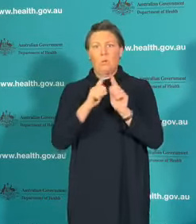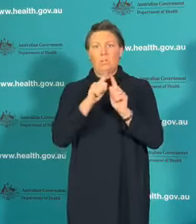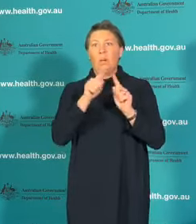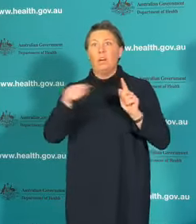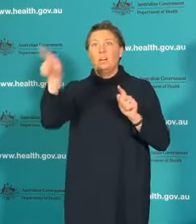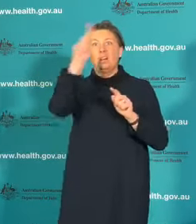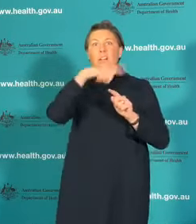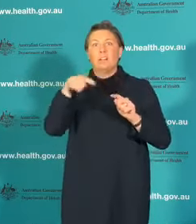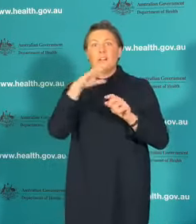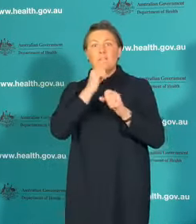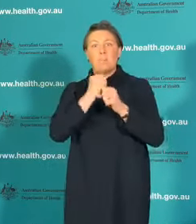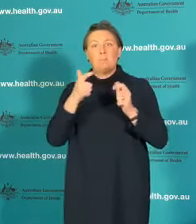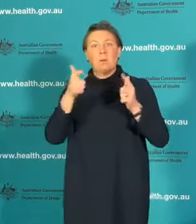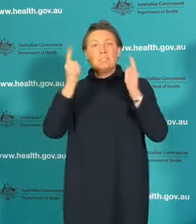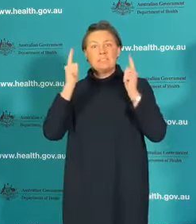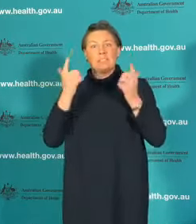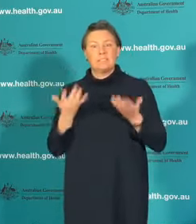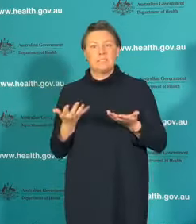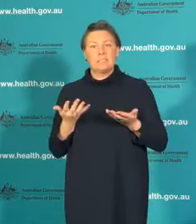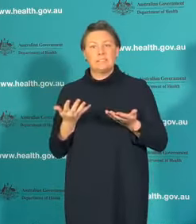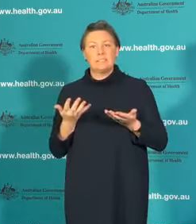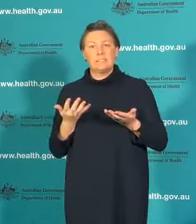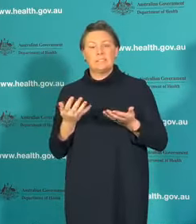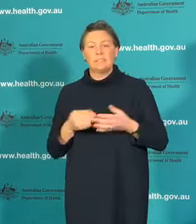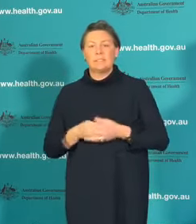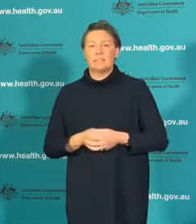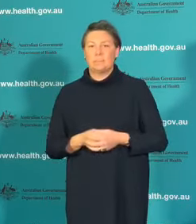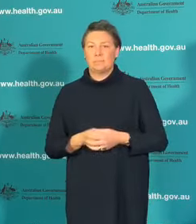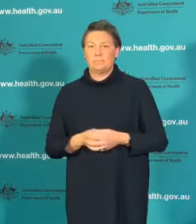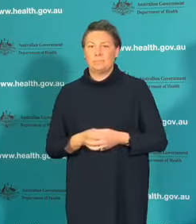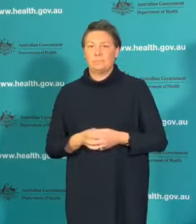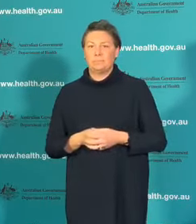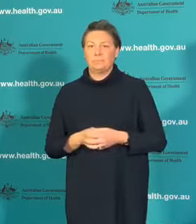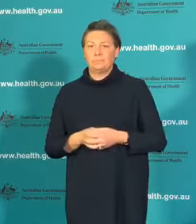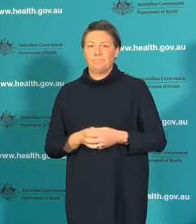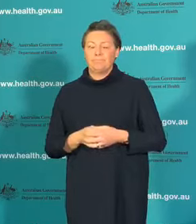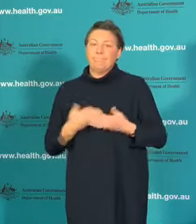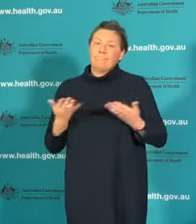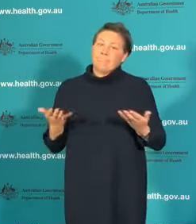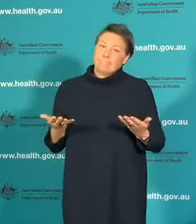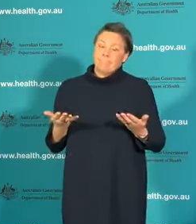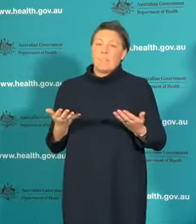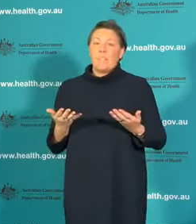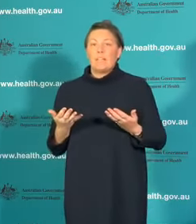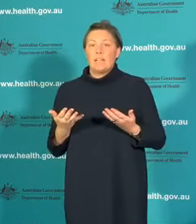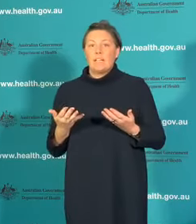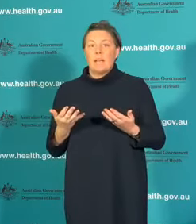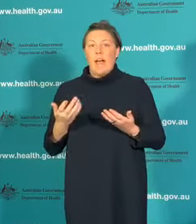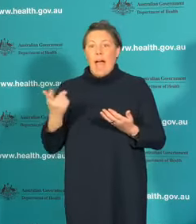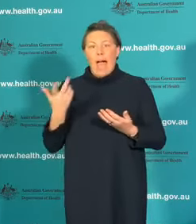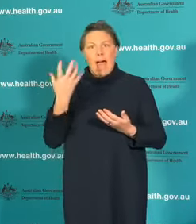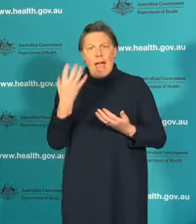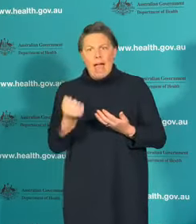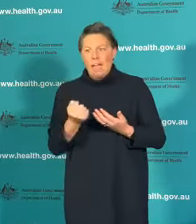in determining what the response is to what's happening in the aged care sector. This of course includes the establishment by the Australian Government